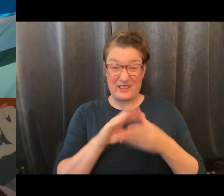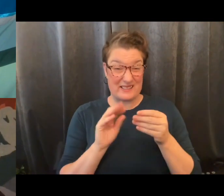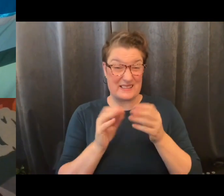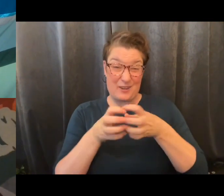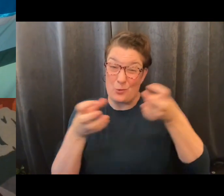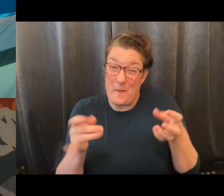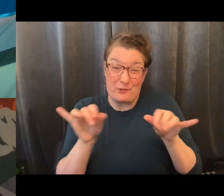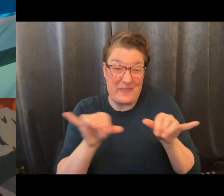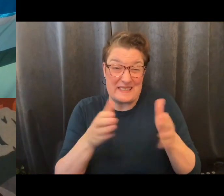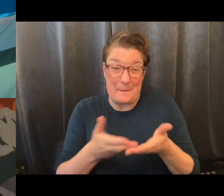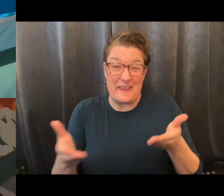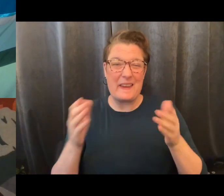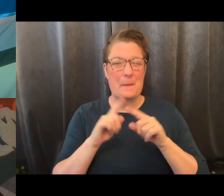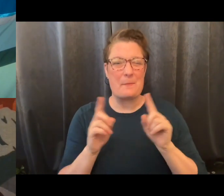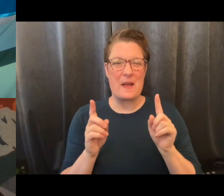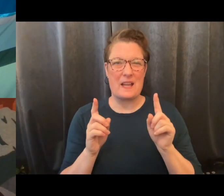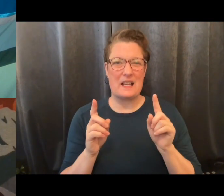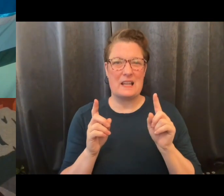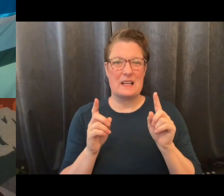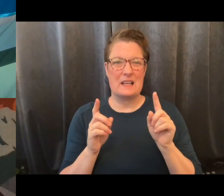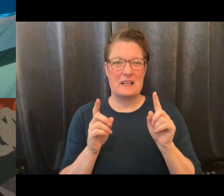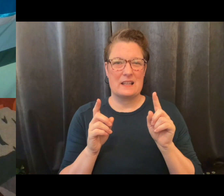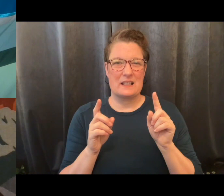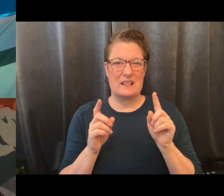like, and here's the ways we did it right.